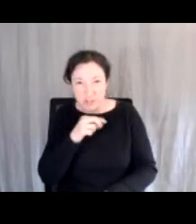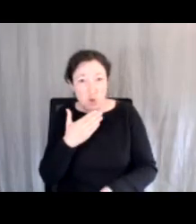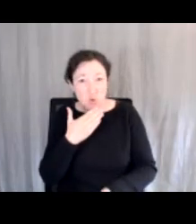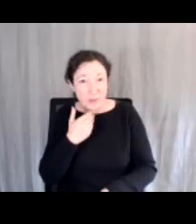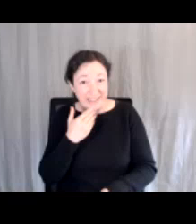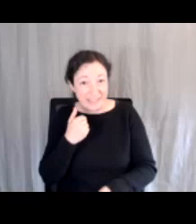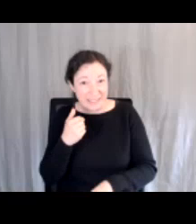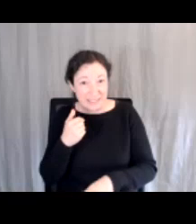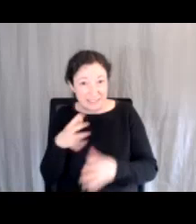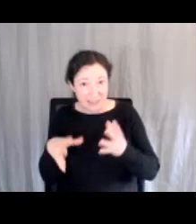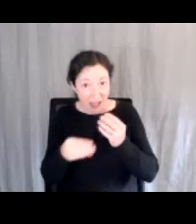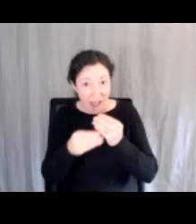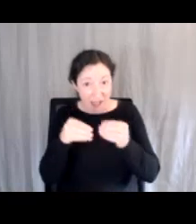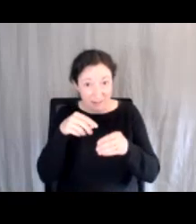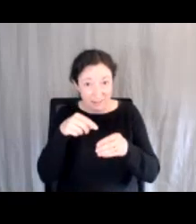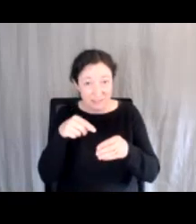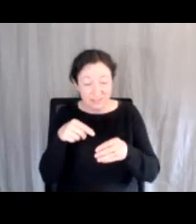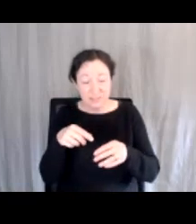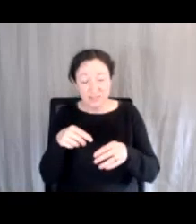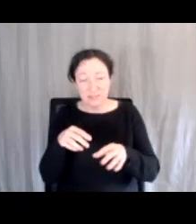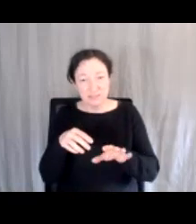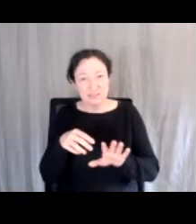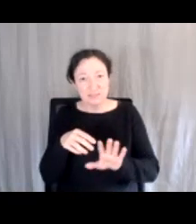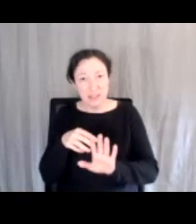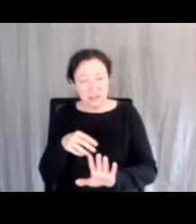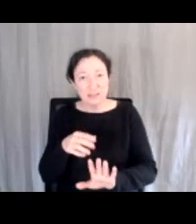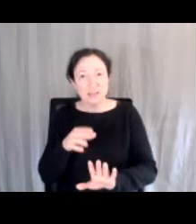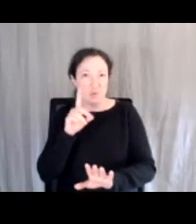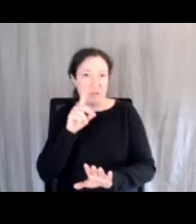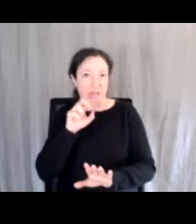for sure, but they also dull those taste buds dull the dopamine receptors